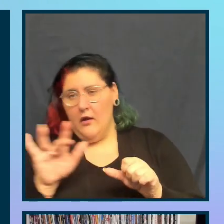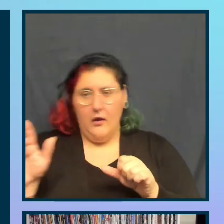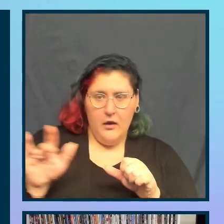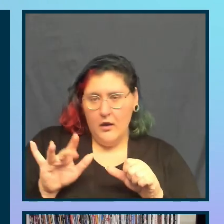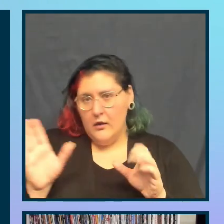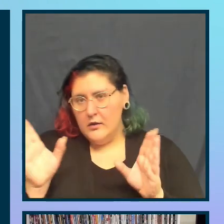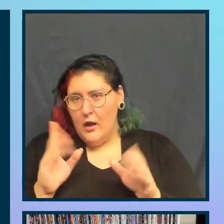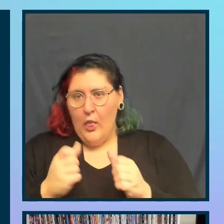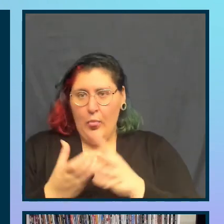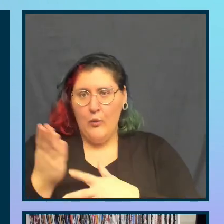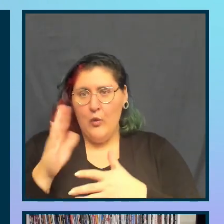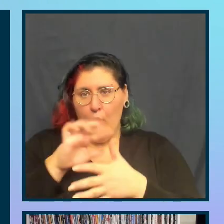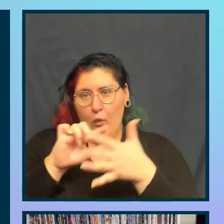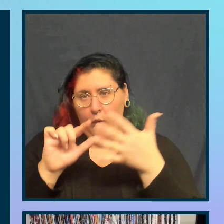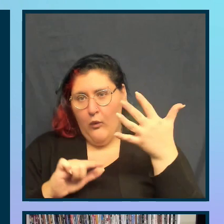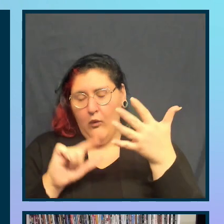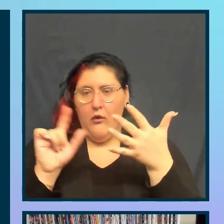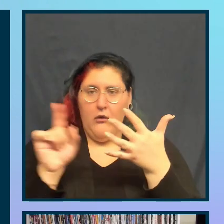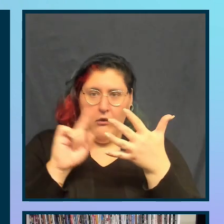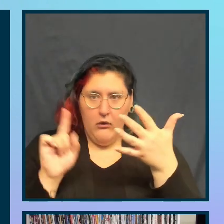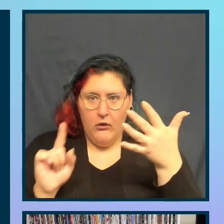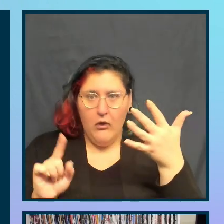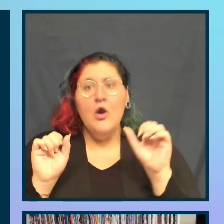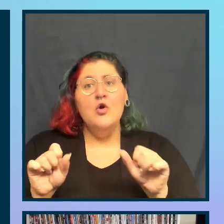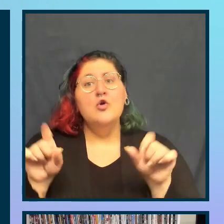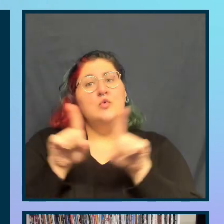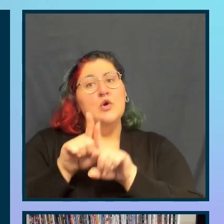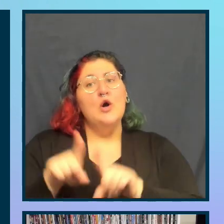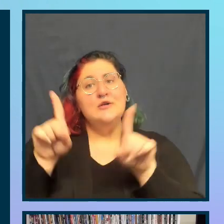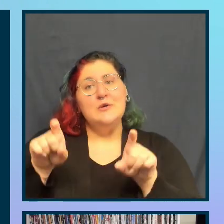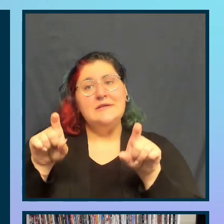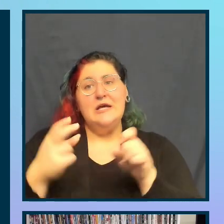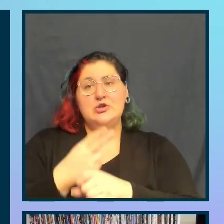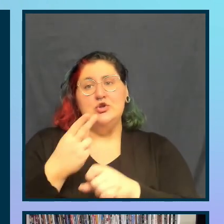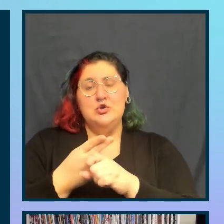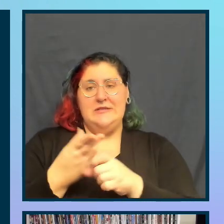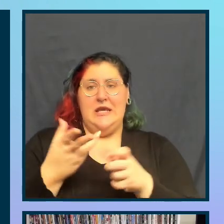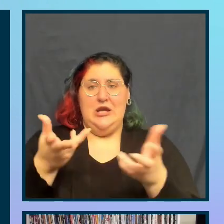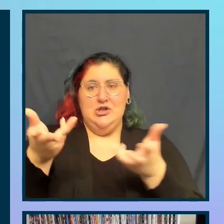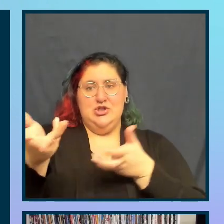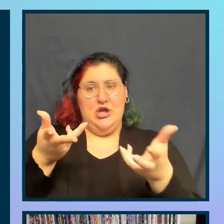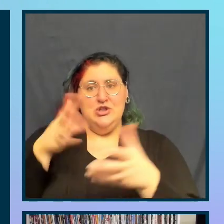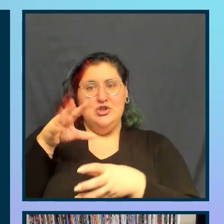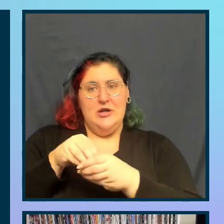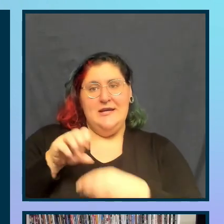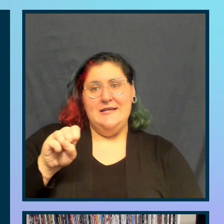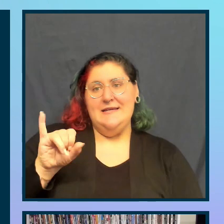You can also test using gestures in the simulator. You can pinch Zoom swipe in the iOS Simulator by holding the option key